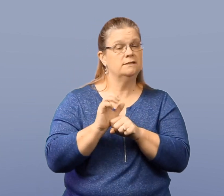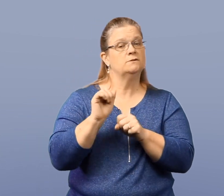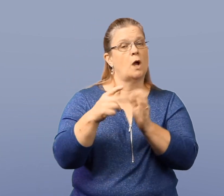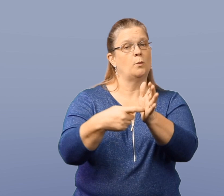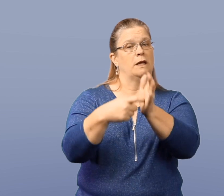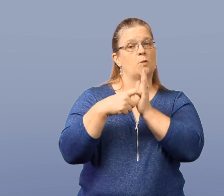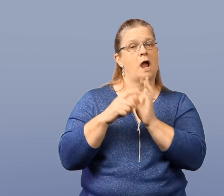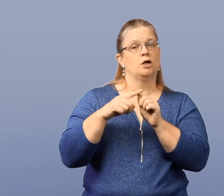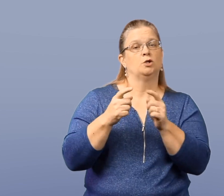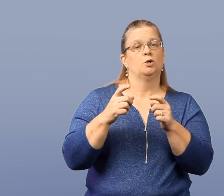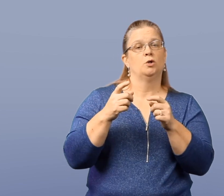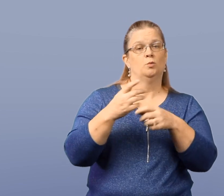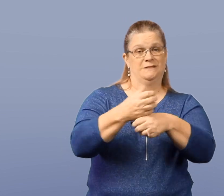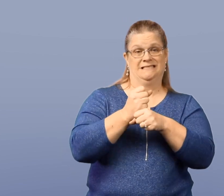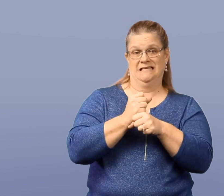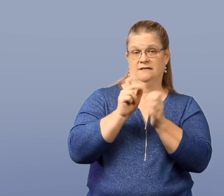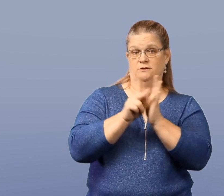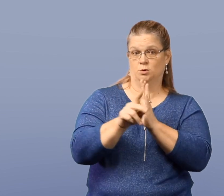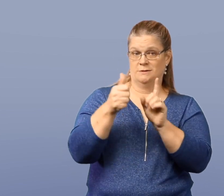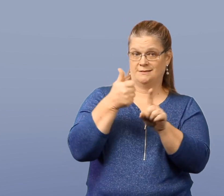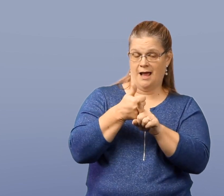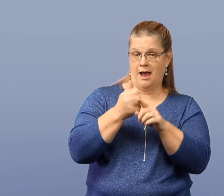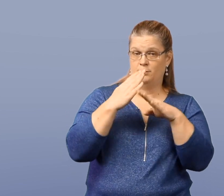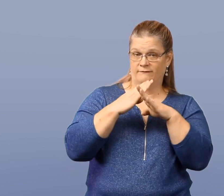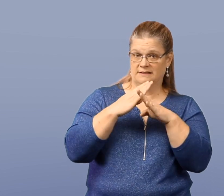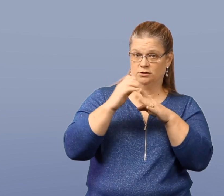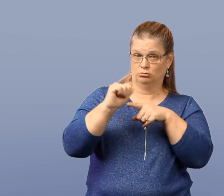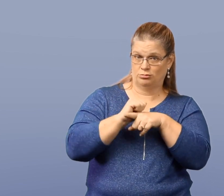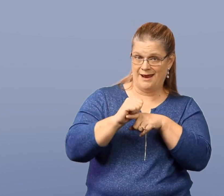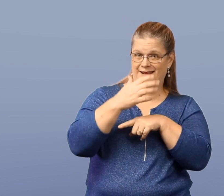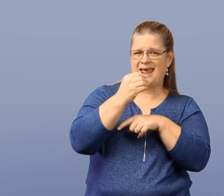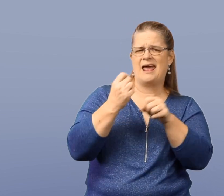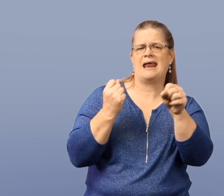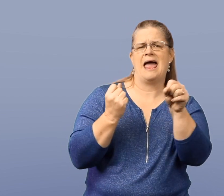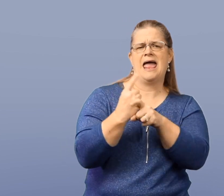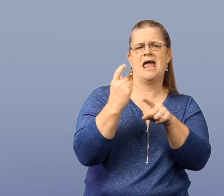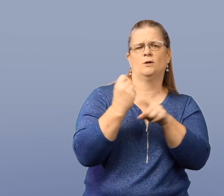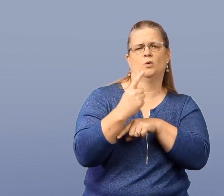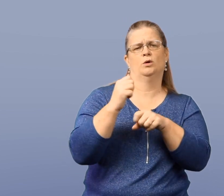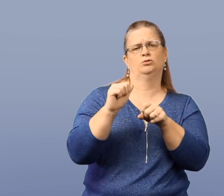New employees are required to receive suicide prevention training as well